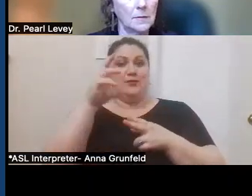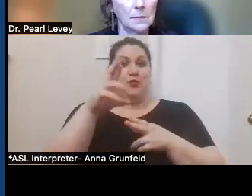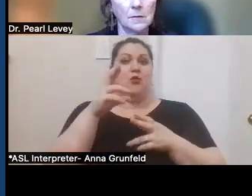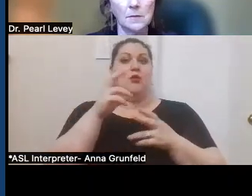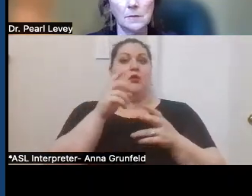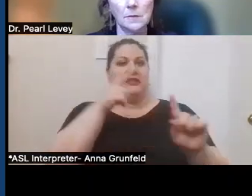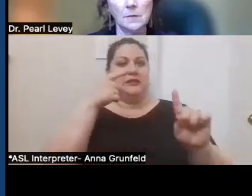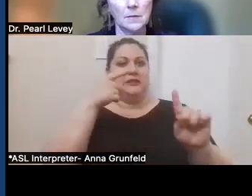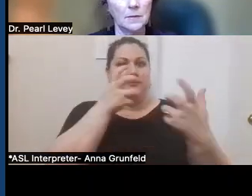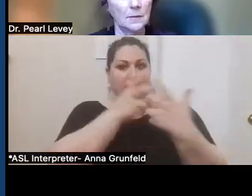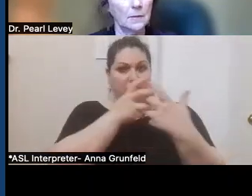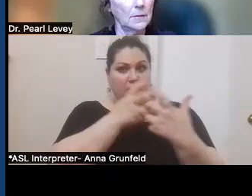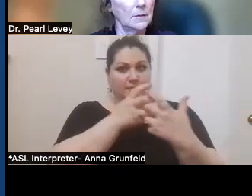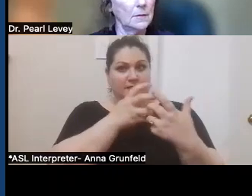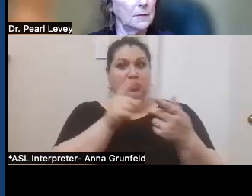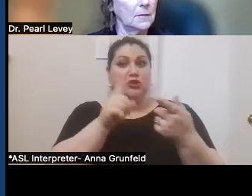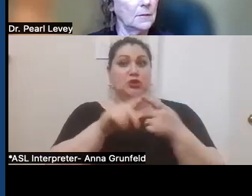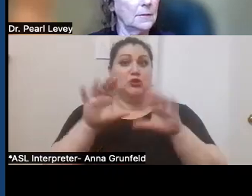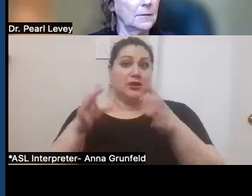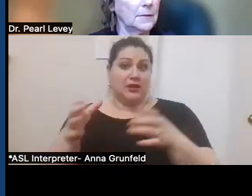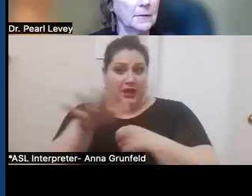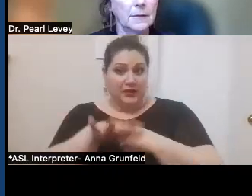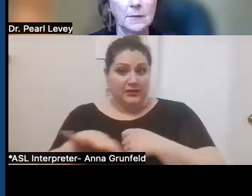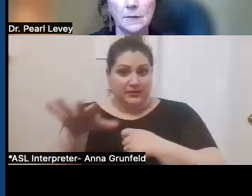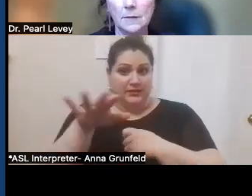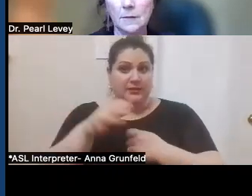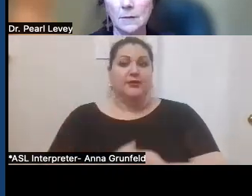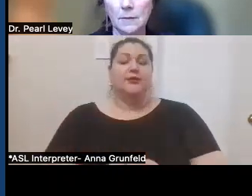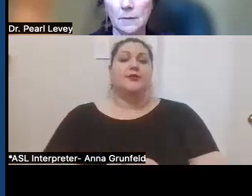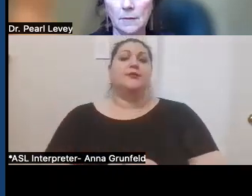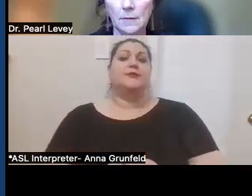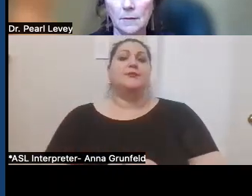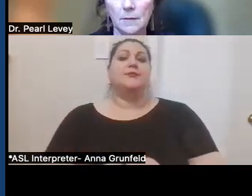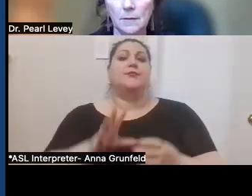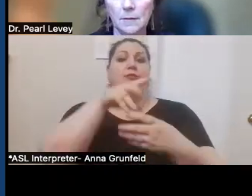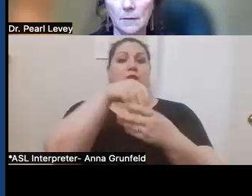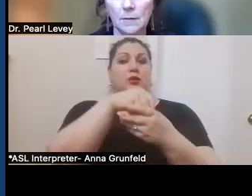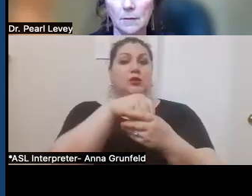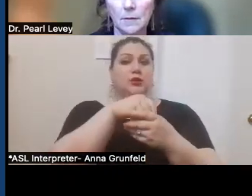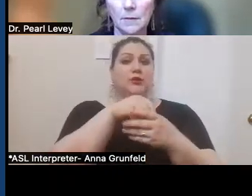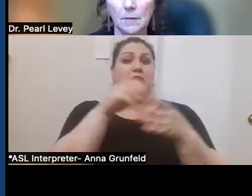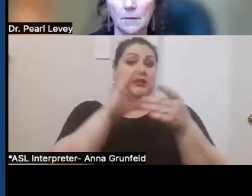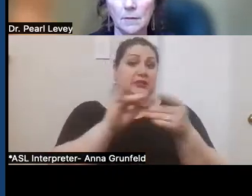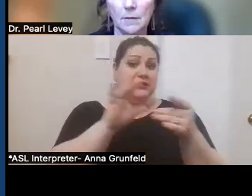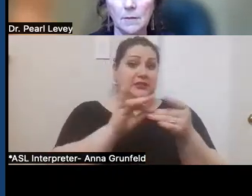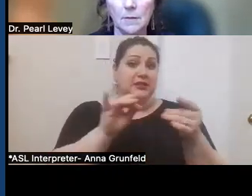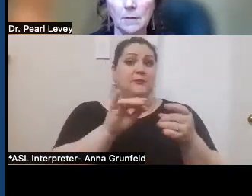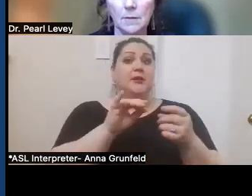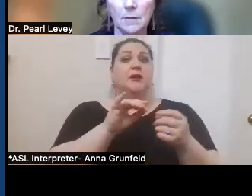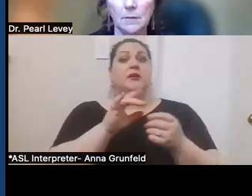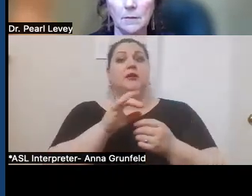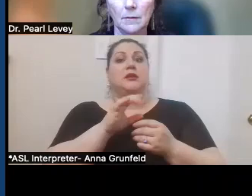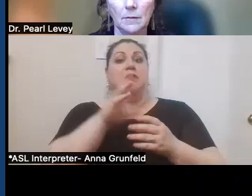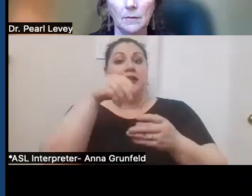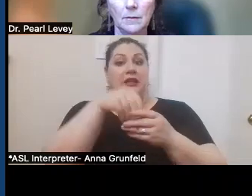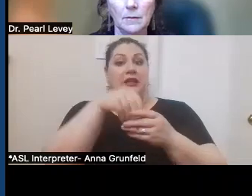and putting a statement in a syllabus about disability and willingness to accommodate.